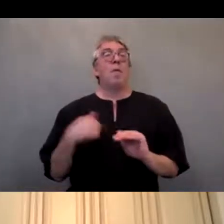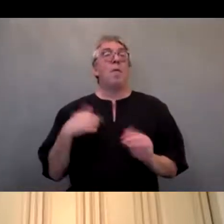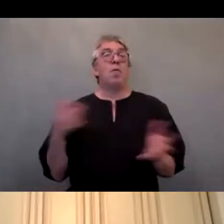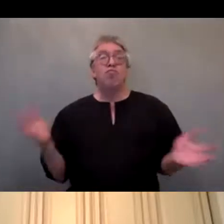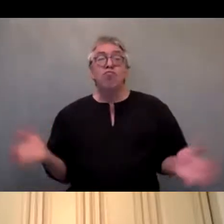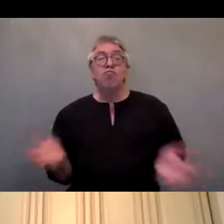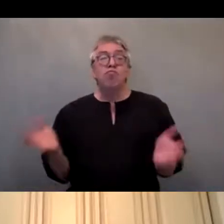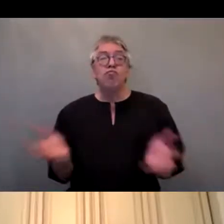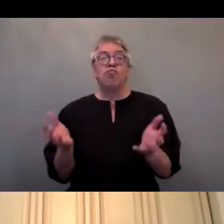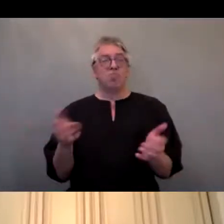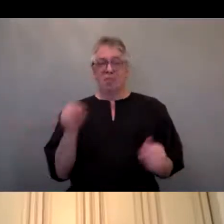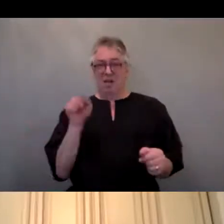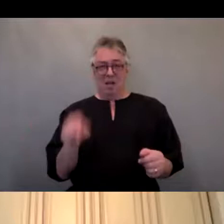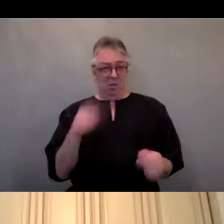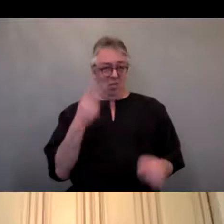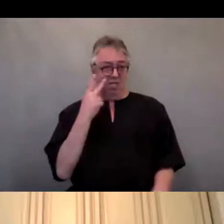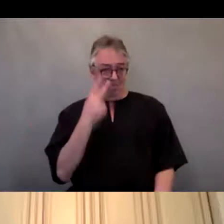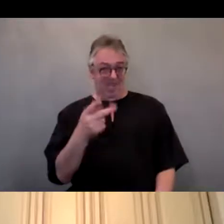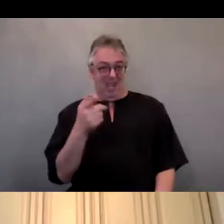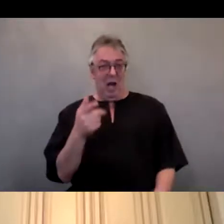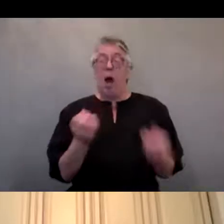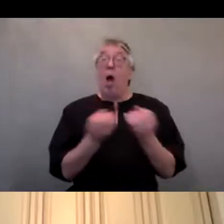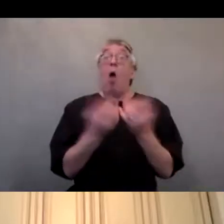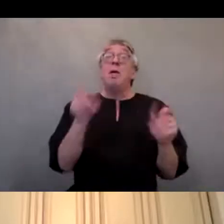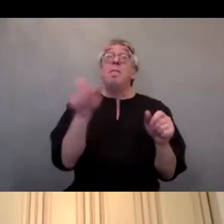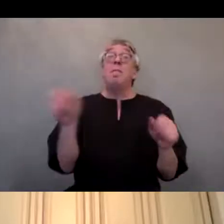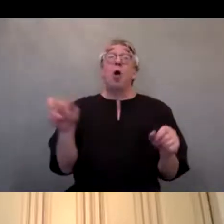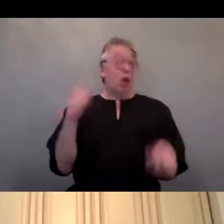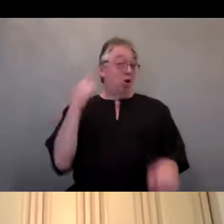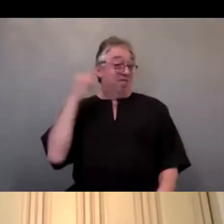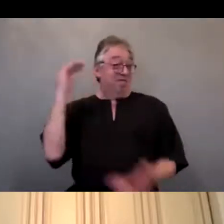on more, getting more recipients for cochlear implants, particularly